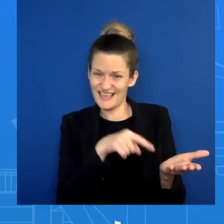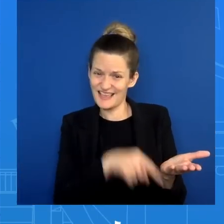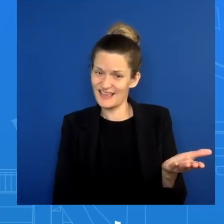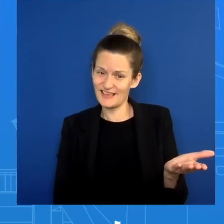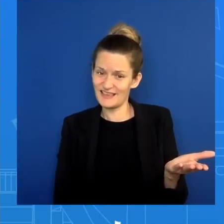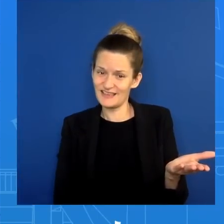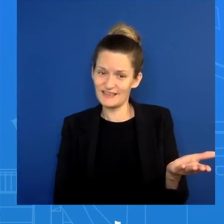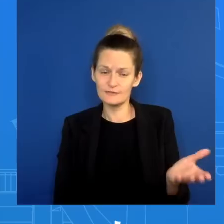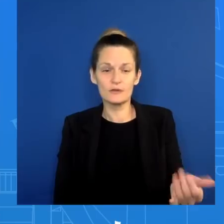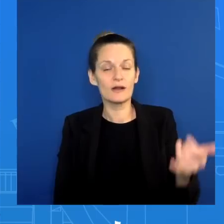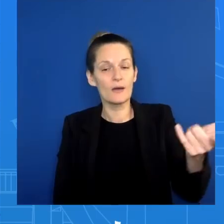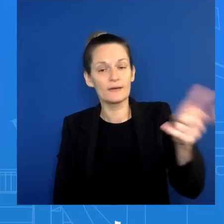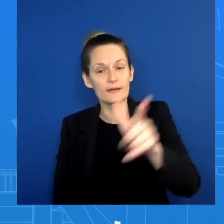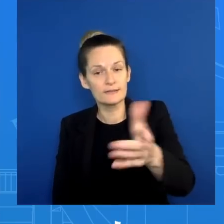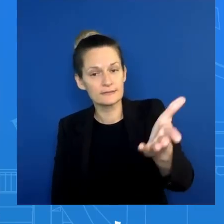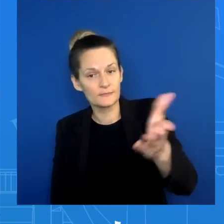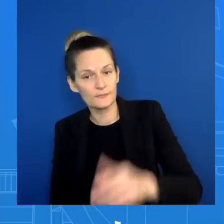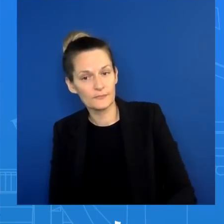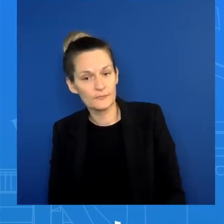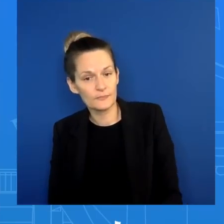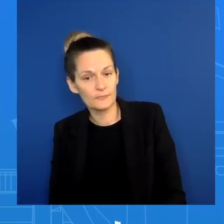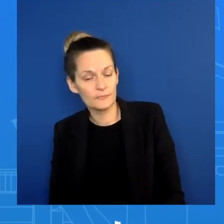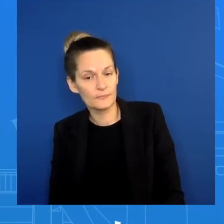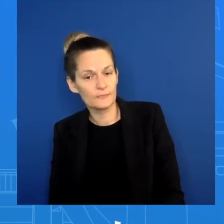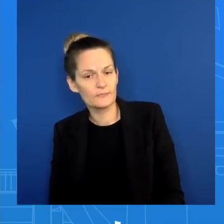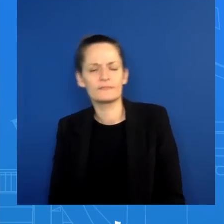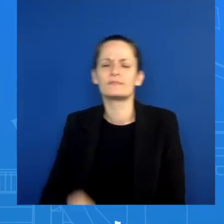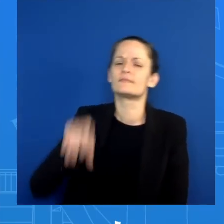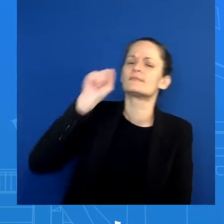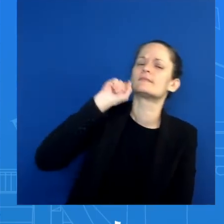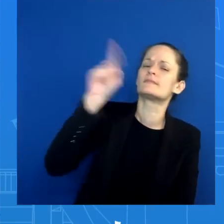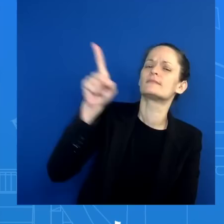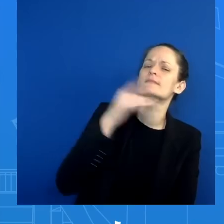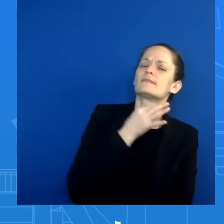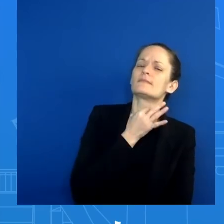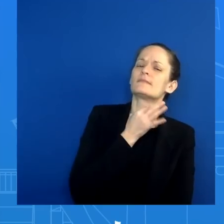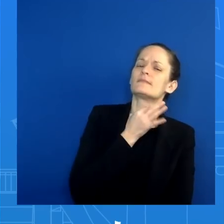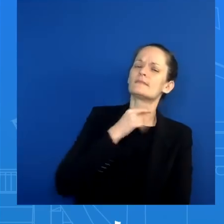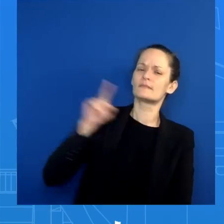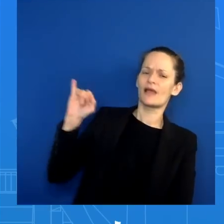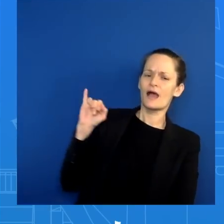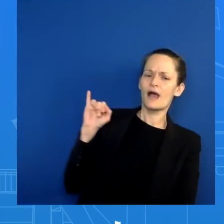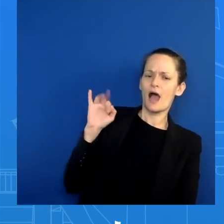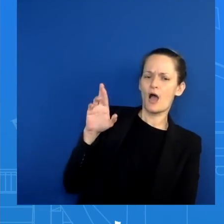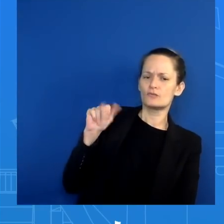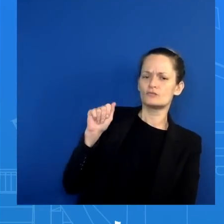The Press: Just on the Iran deal and wondering if the U.S. is optimistic about the prospects for restarting that nuclear accord.